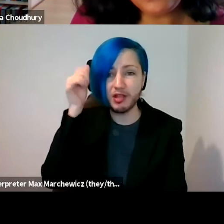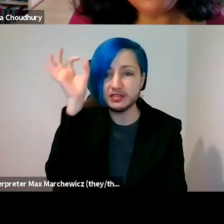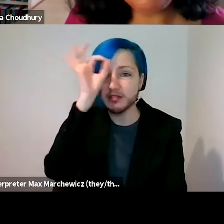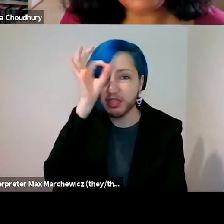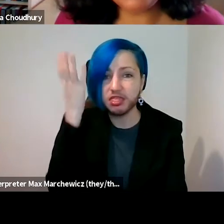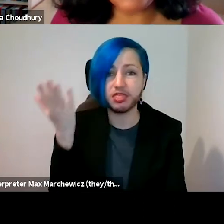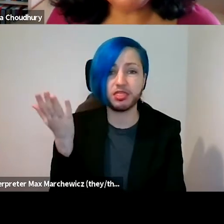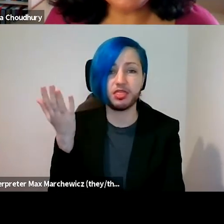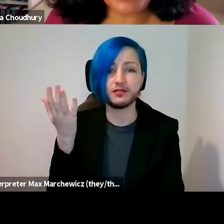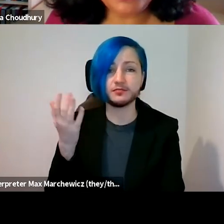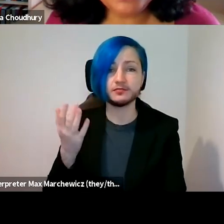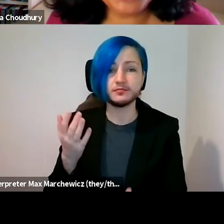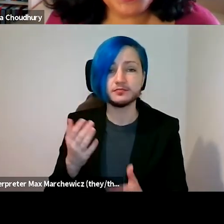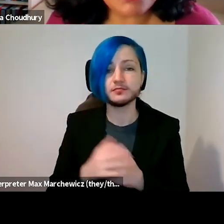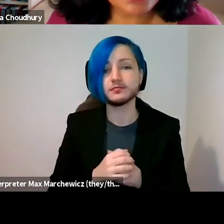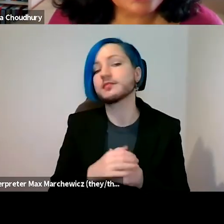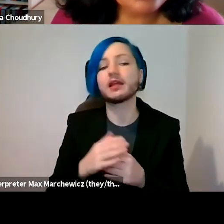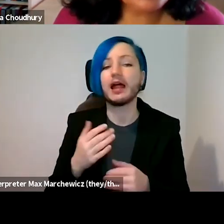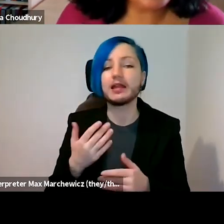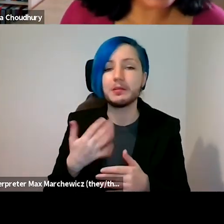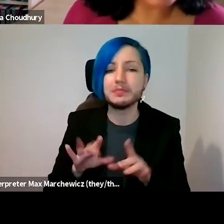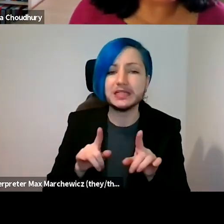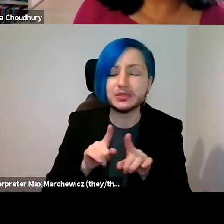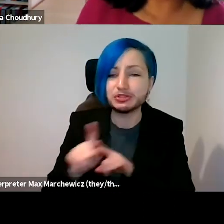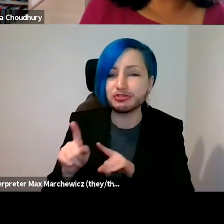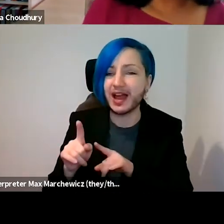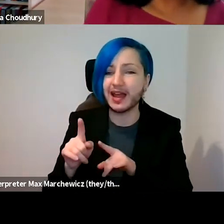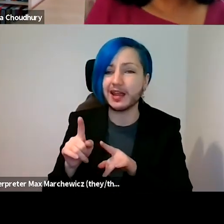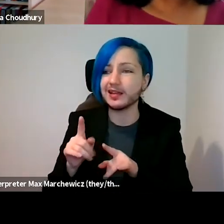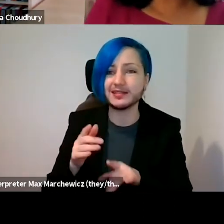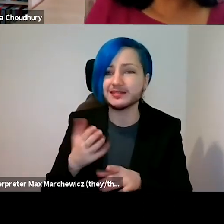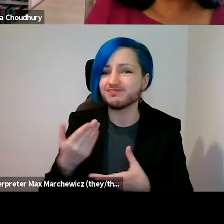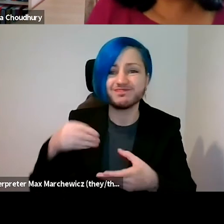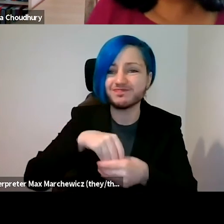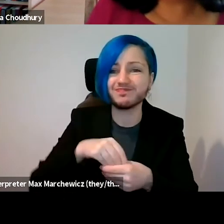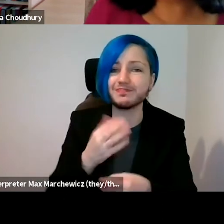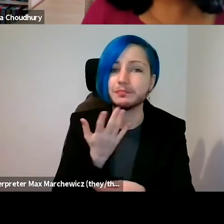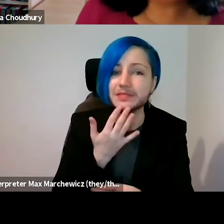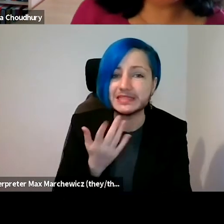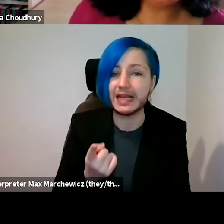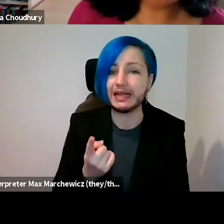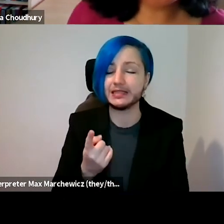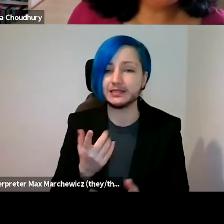that I have been at the utmost pains to guard against any errors which this might occasion."